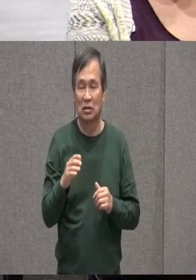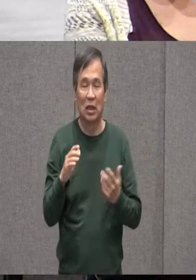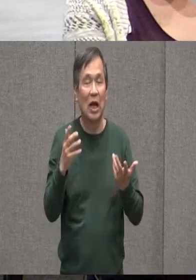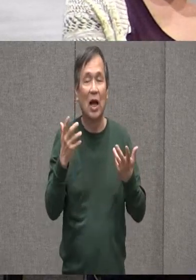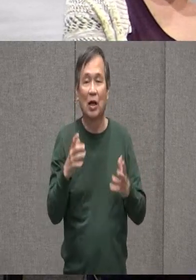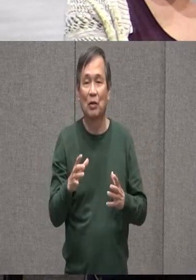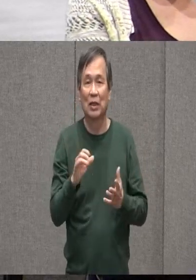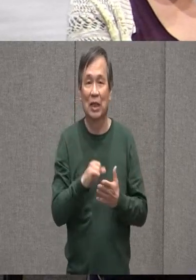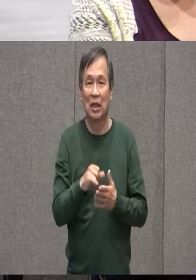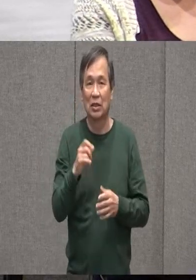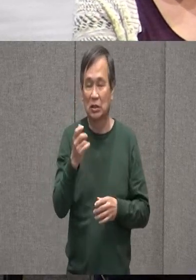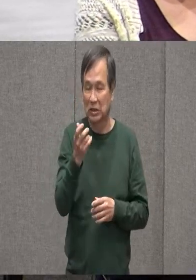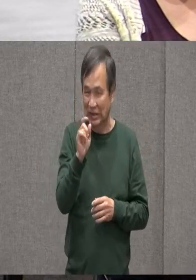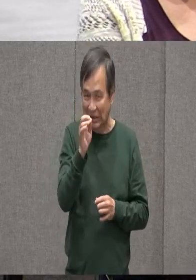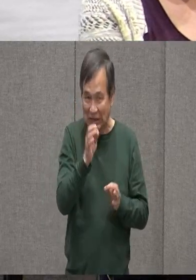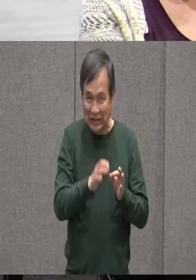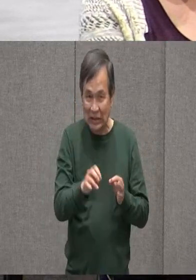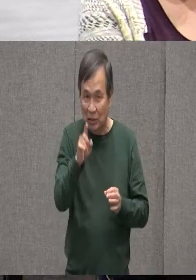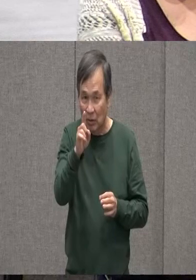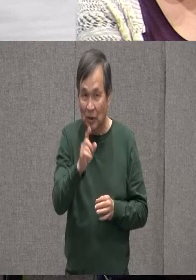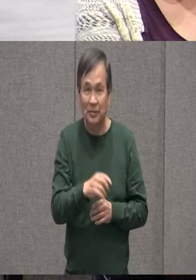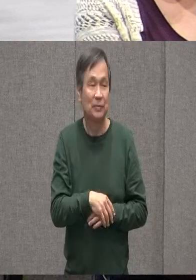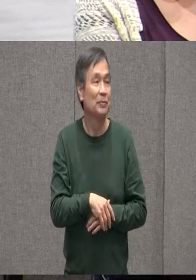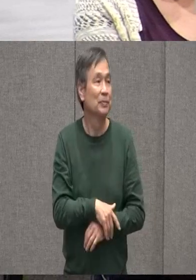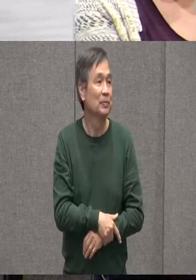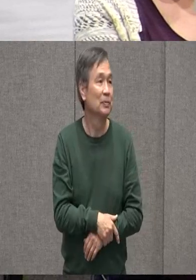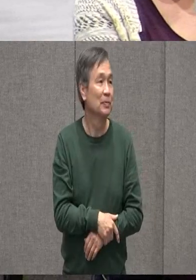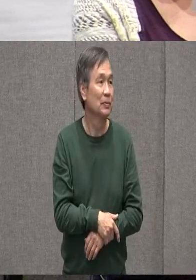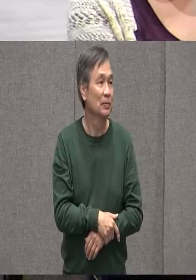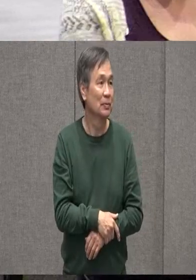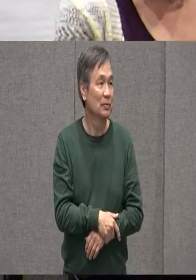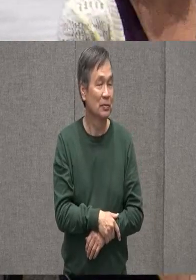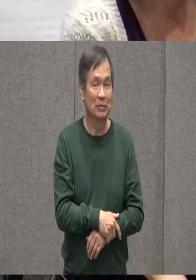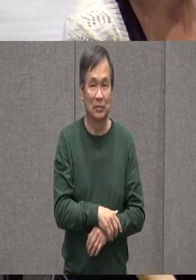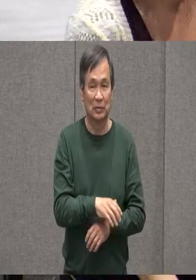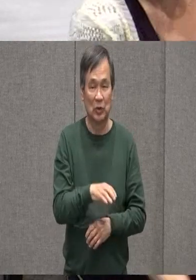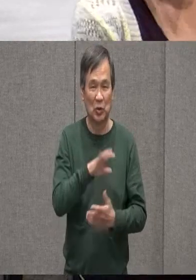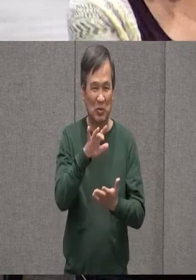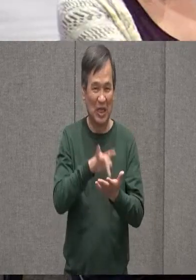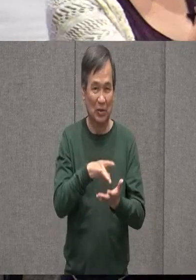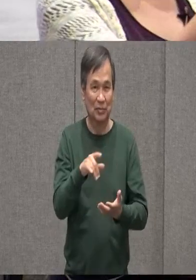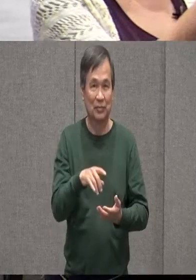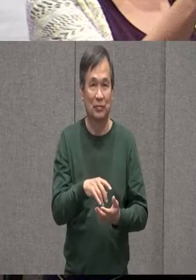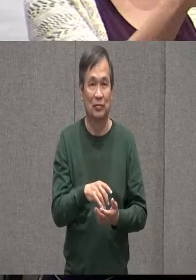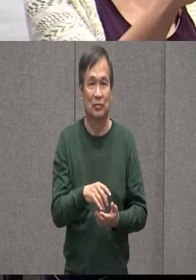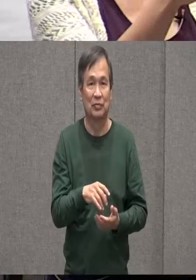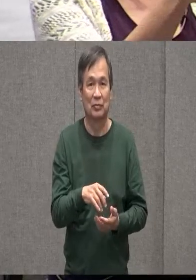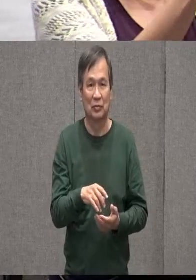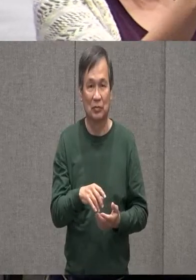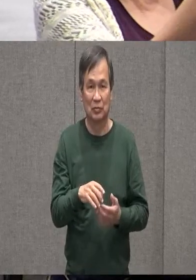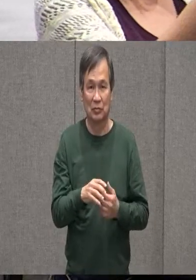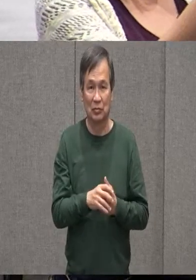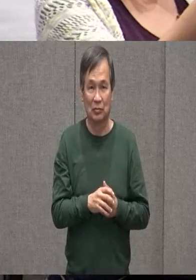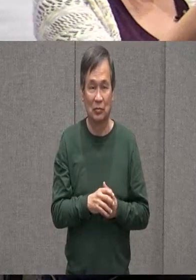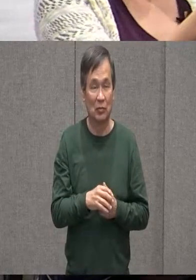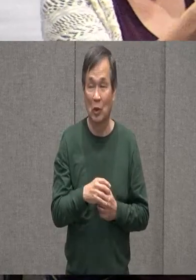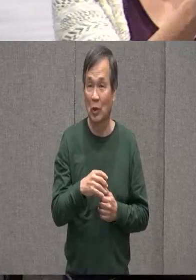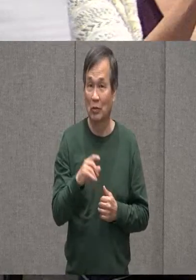So I'm gonna cut this bottom one to the center like this so it looks like it has little legs, okay?